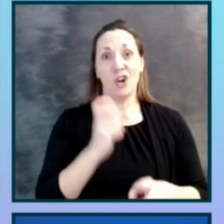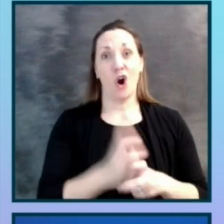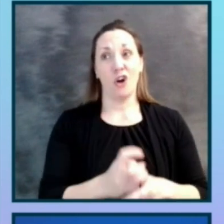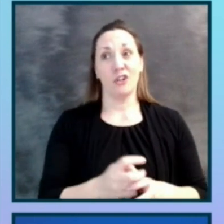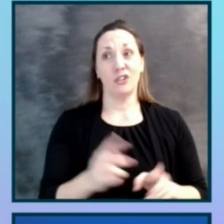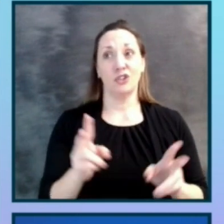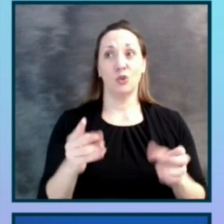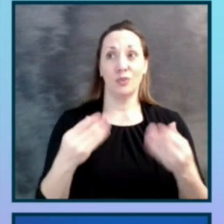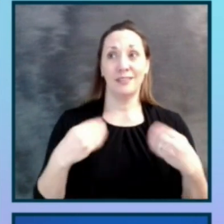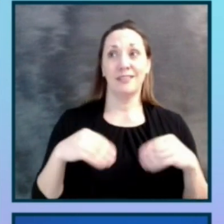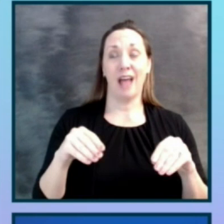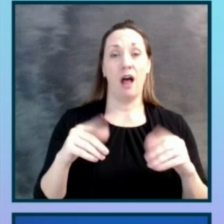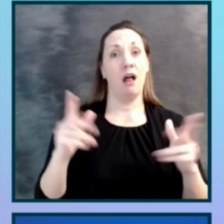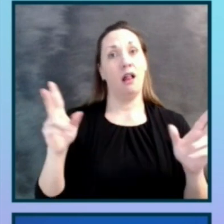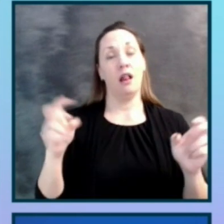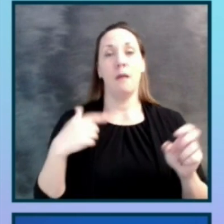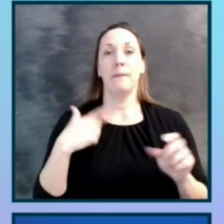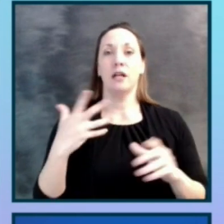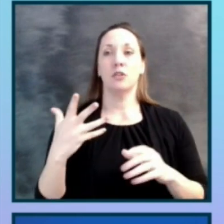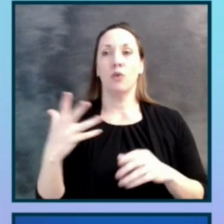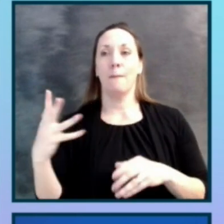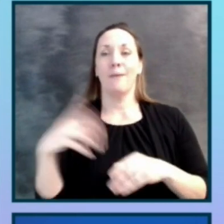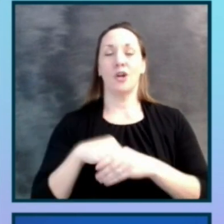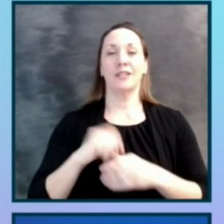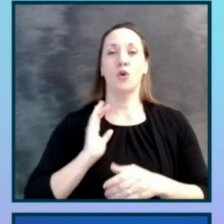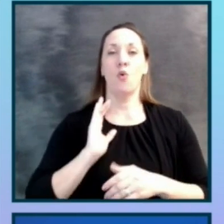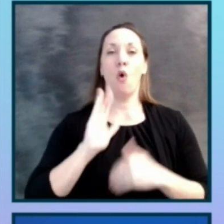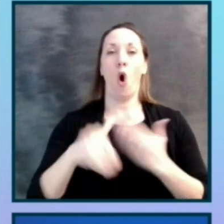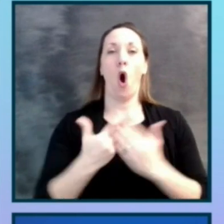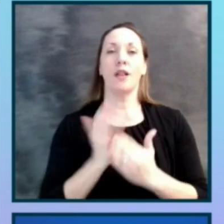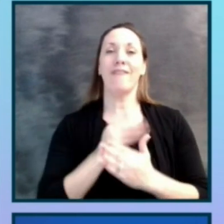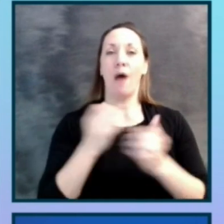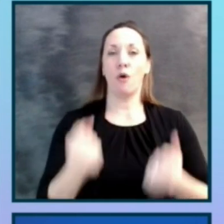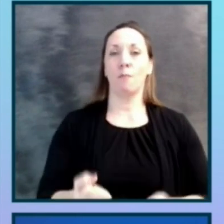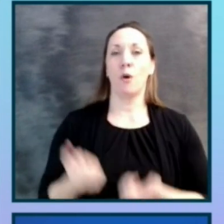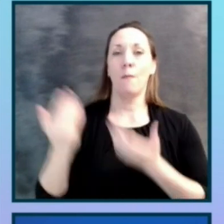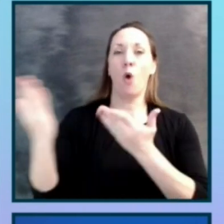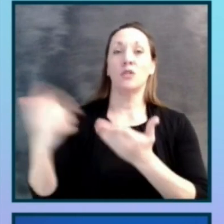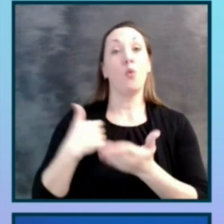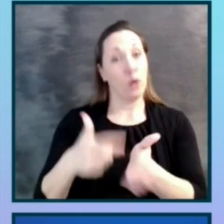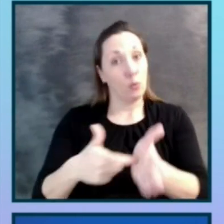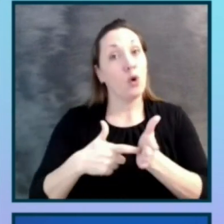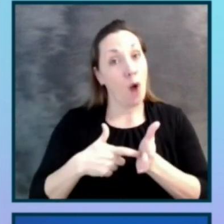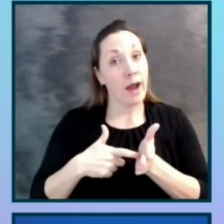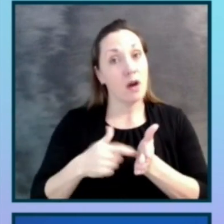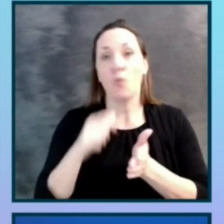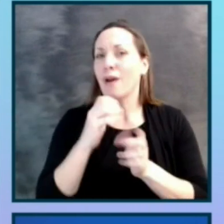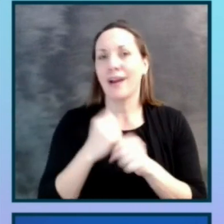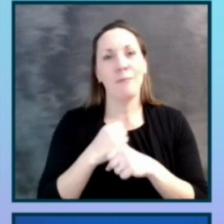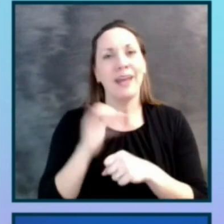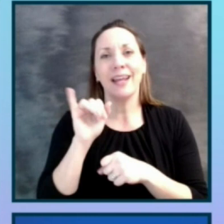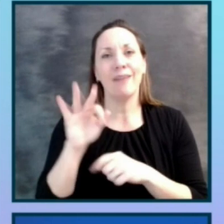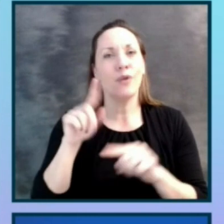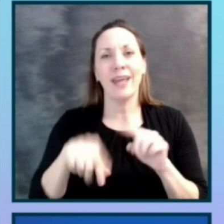because we bake it into all of our proposals, we require it, we're not gonna build it if we can't make it accessible.